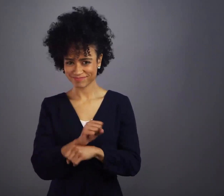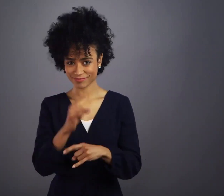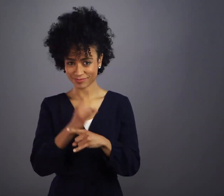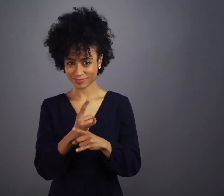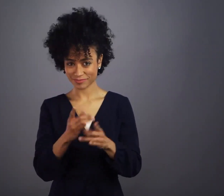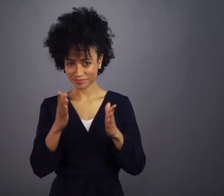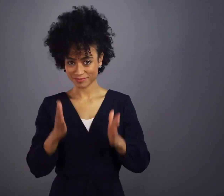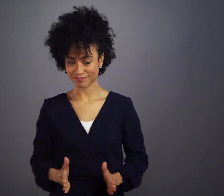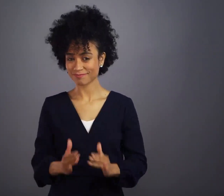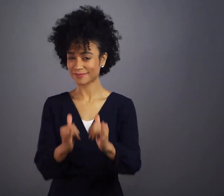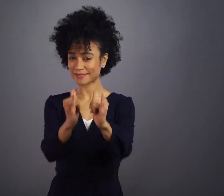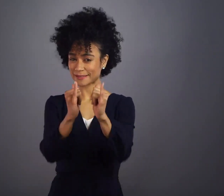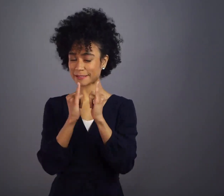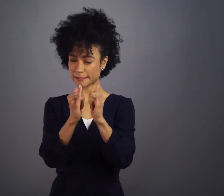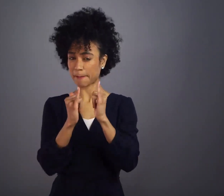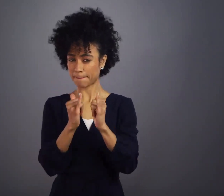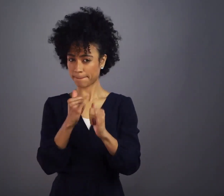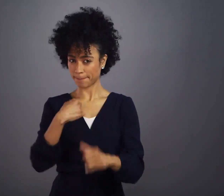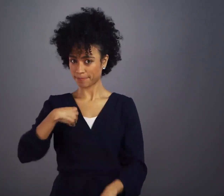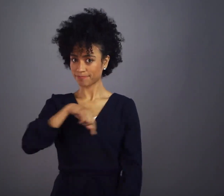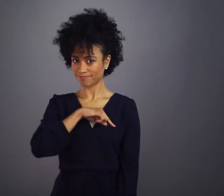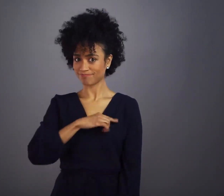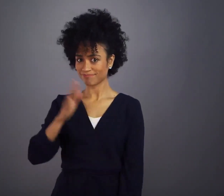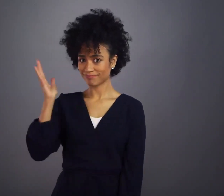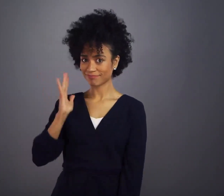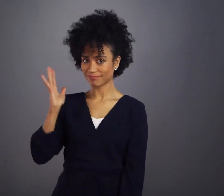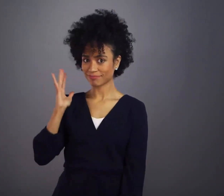If you are as seriously alcoholic as we were,